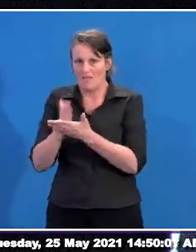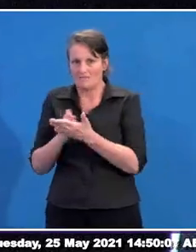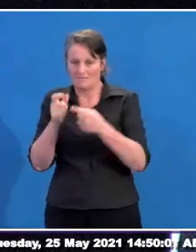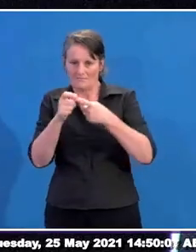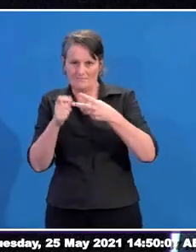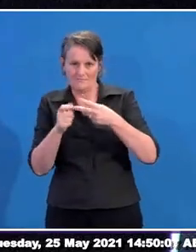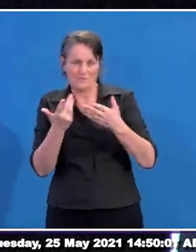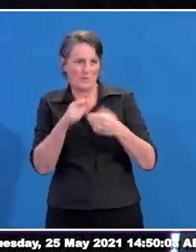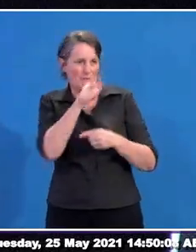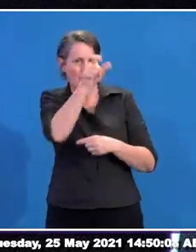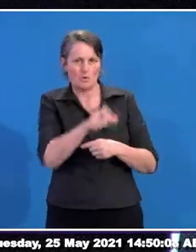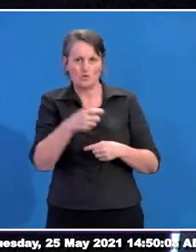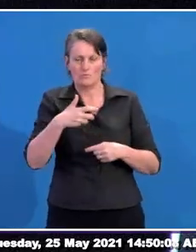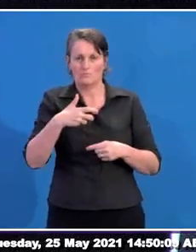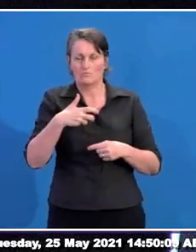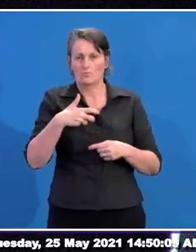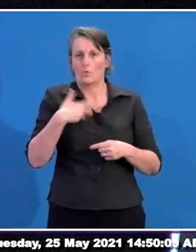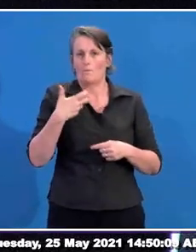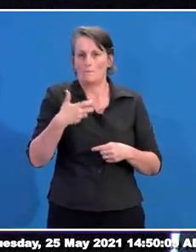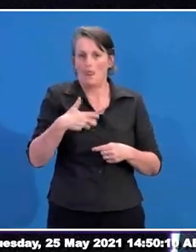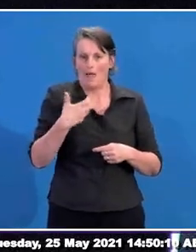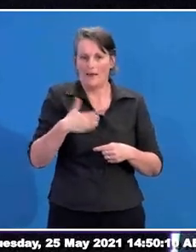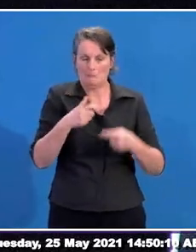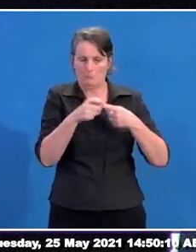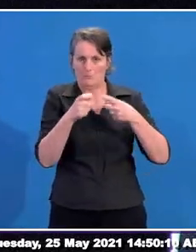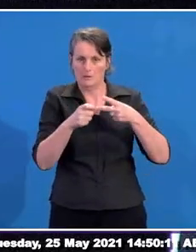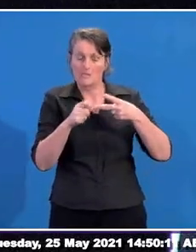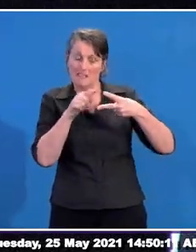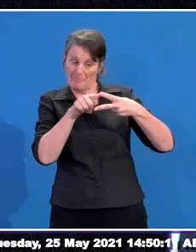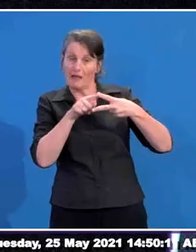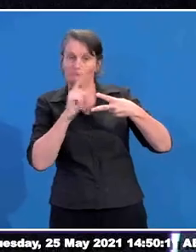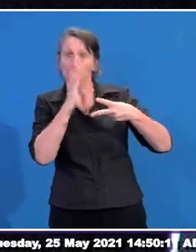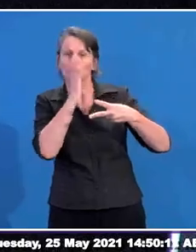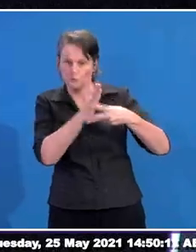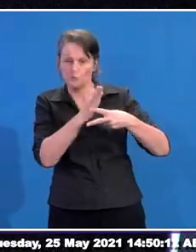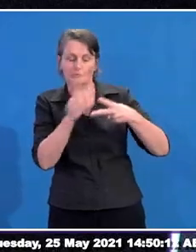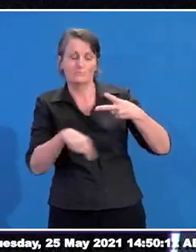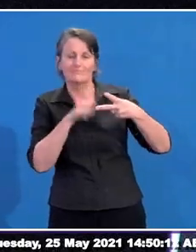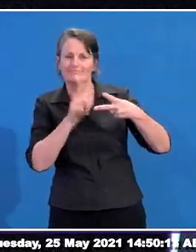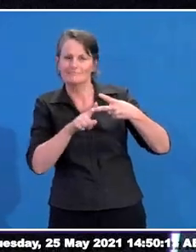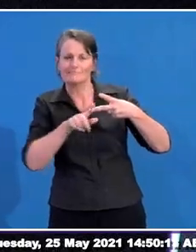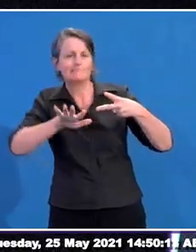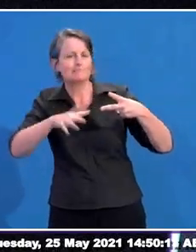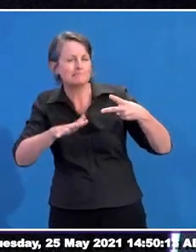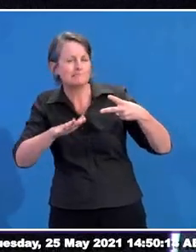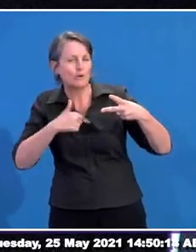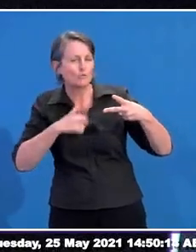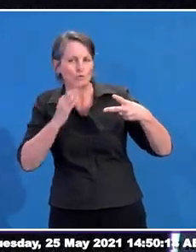So I might say that part 1, I can sustain that, but the second part of it, there was no substance.